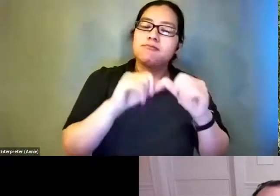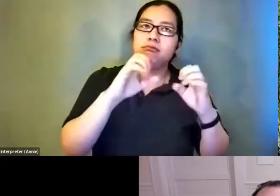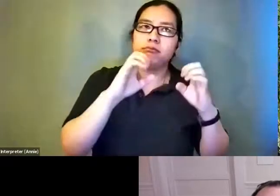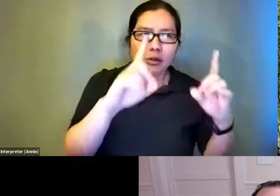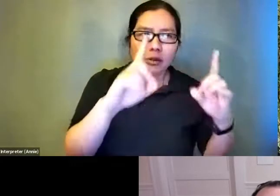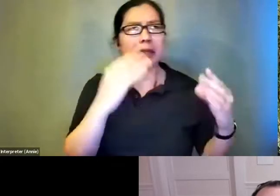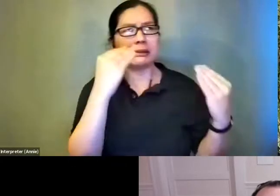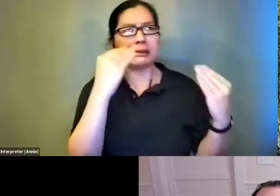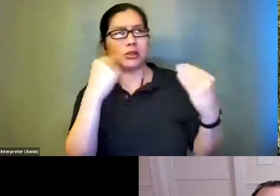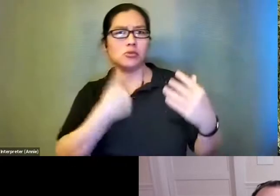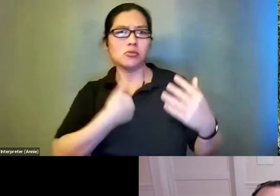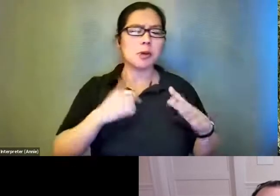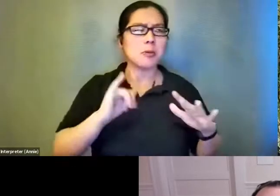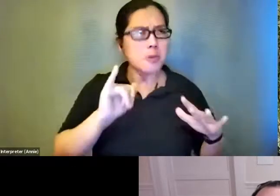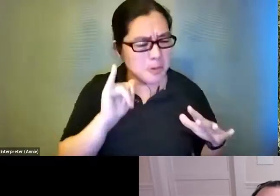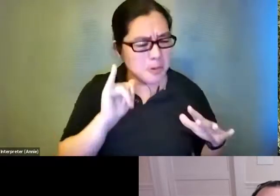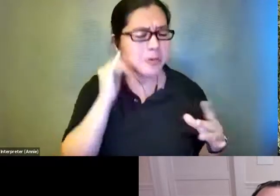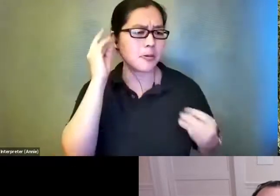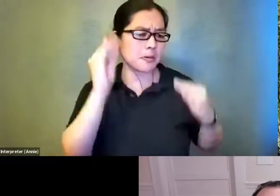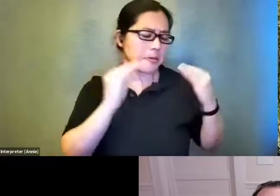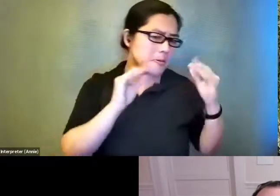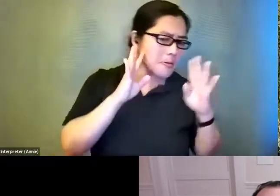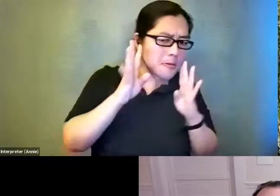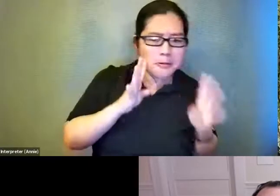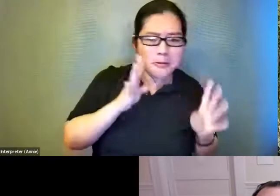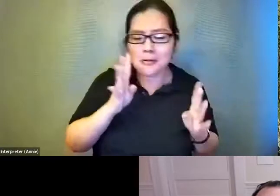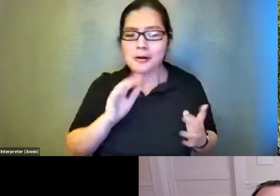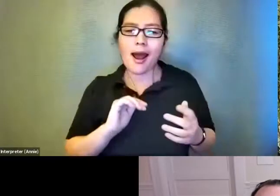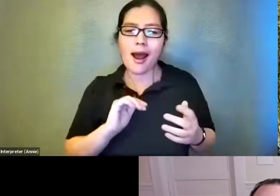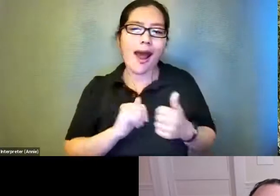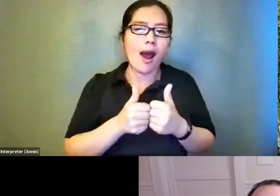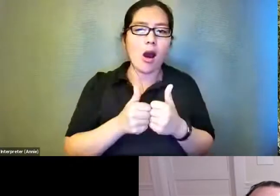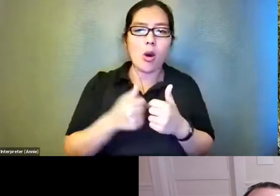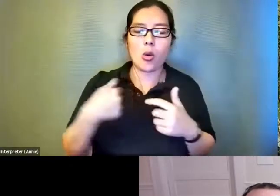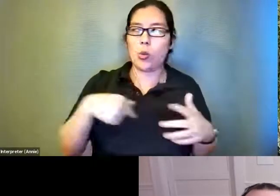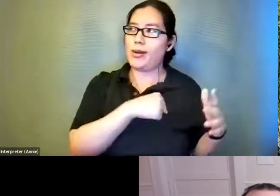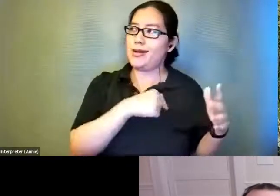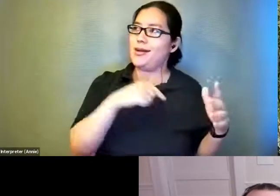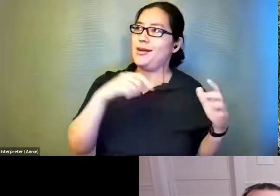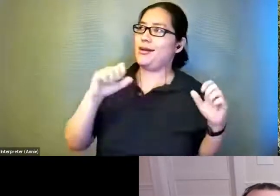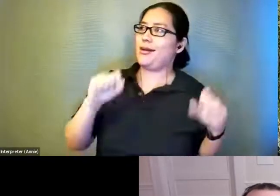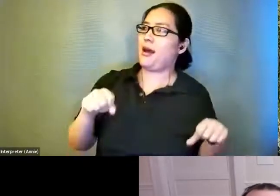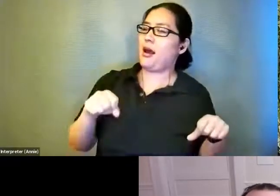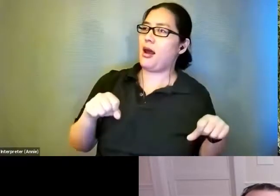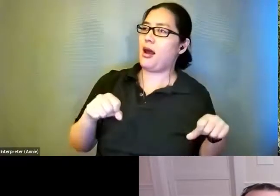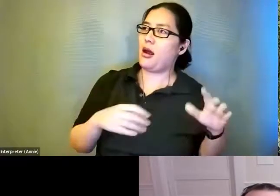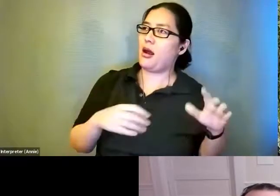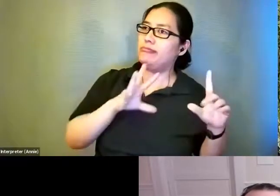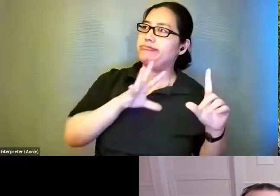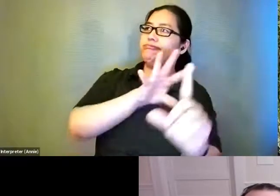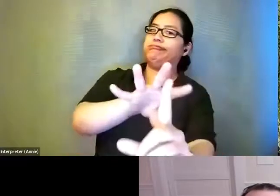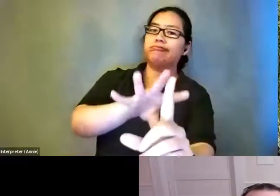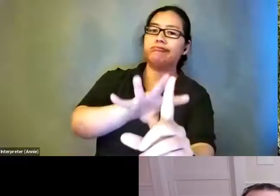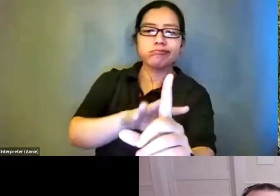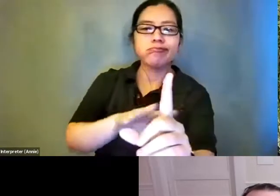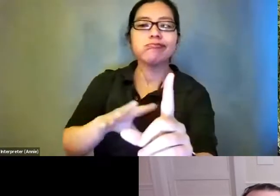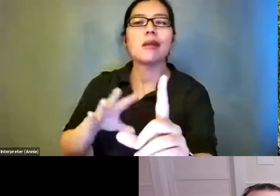to think of all the ways that we can amplify voices from the disability community so one